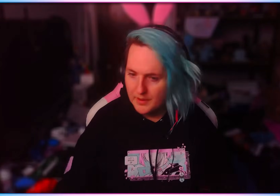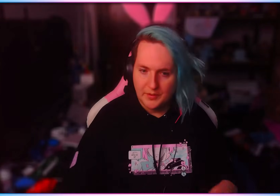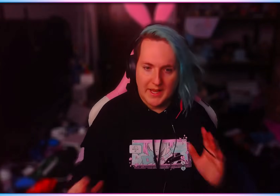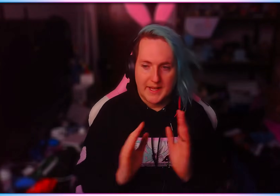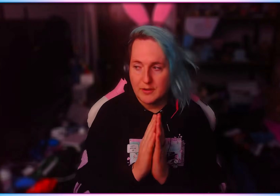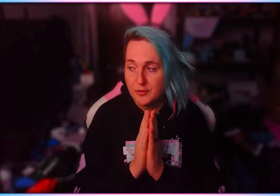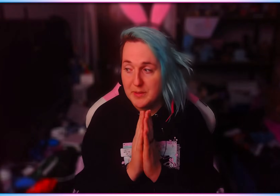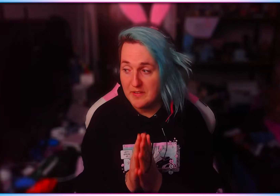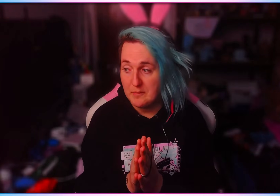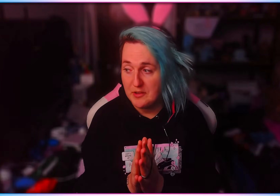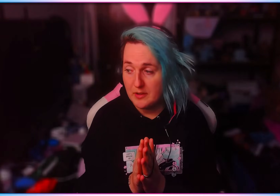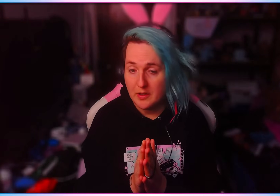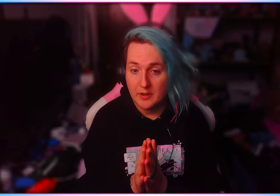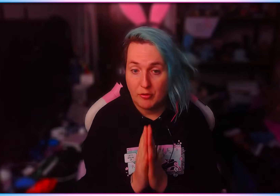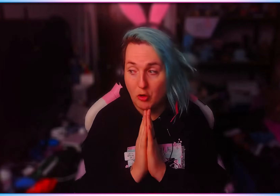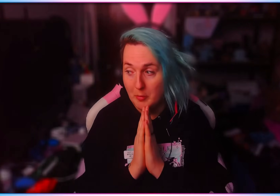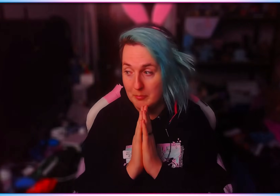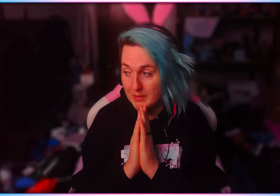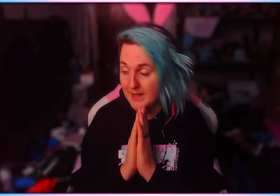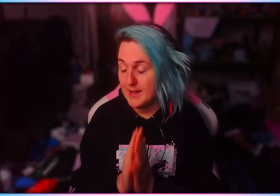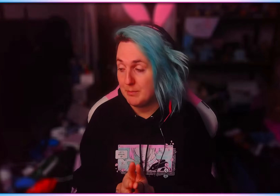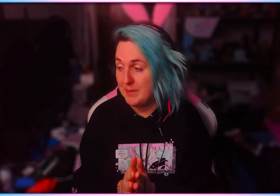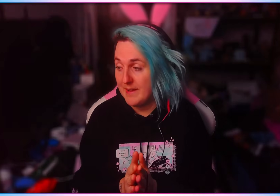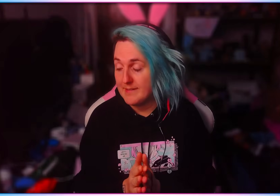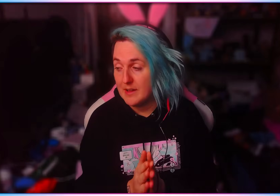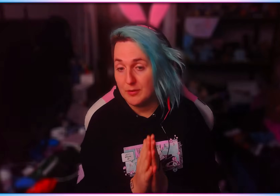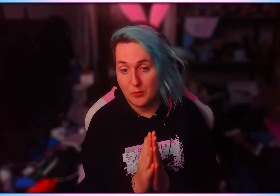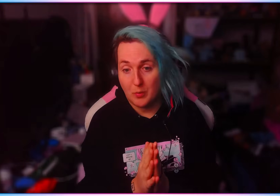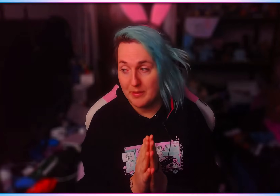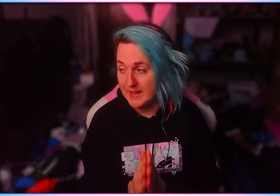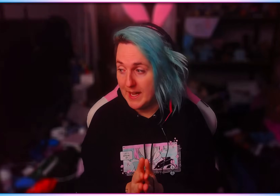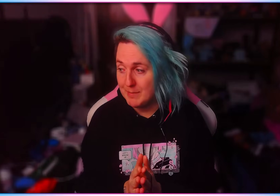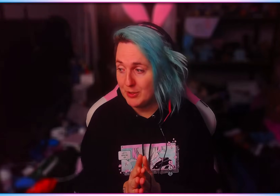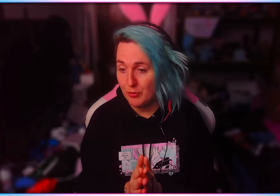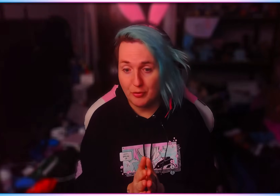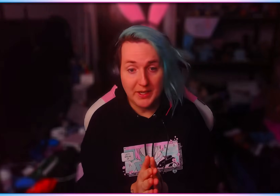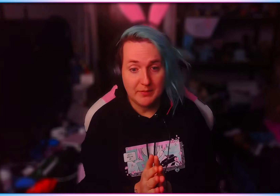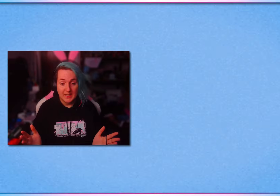Okay, here is me attempting to learn some BSL from the Gaming Glossary.